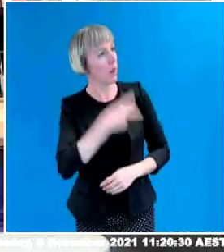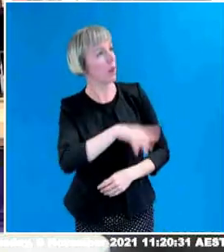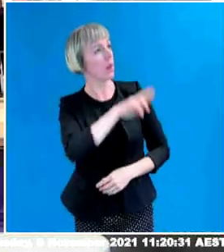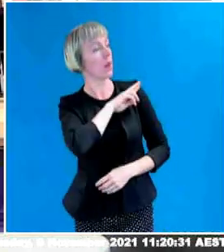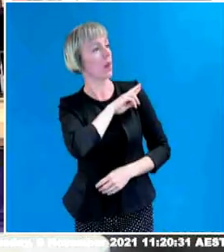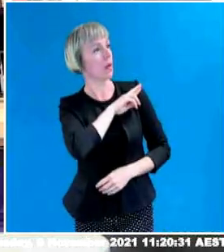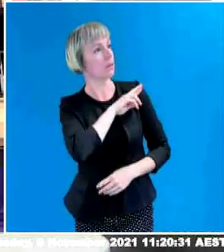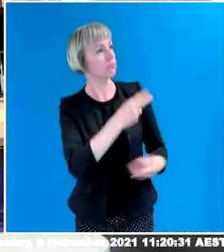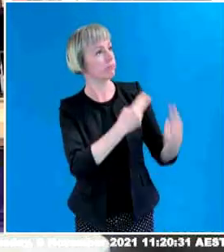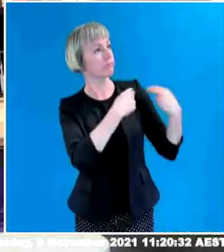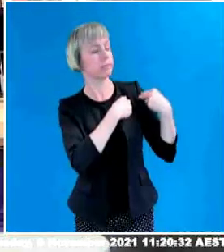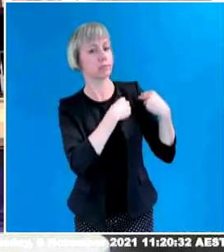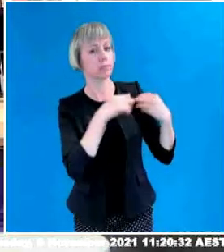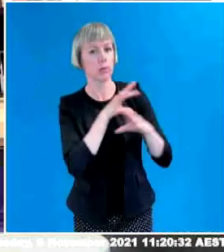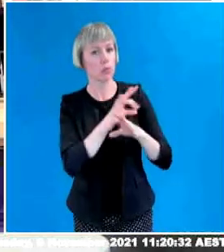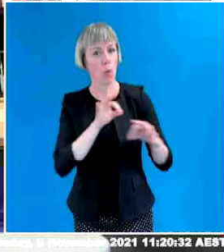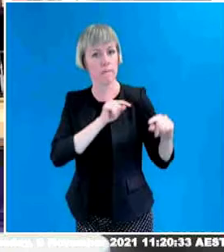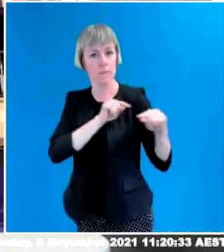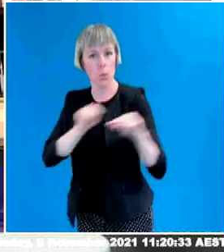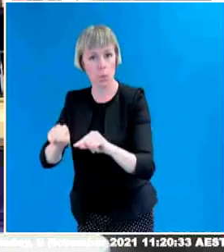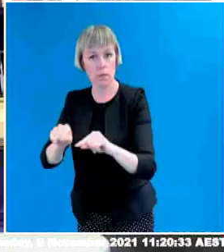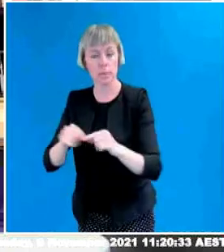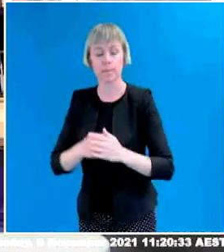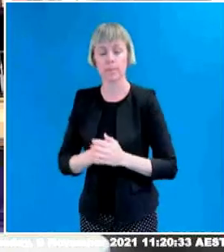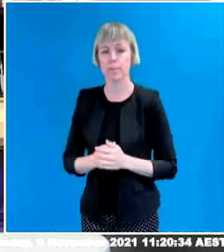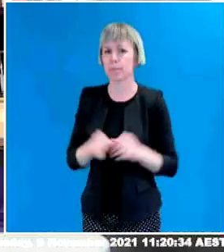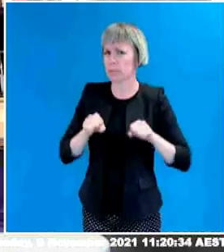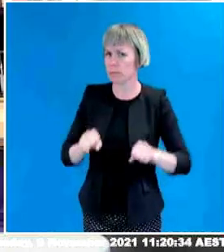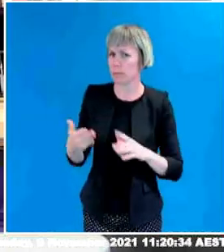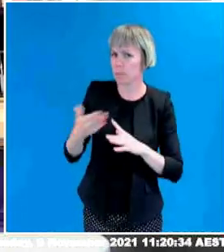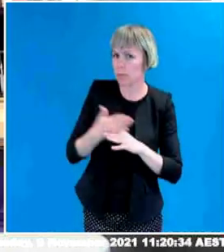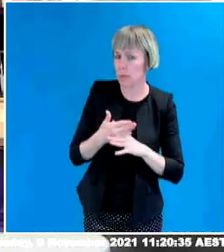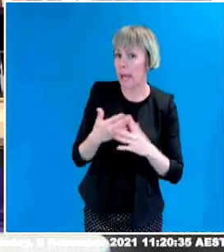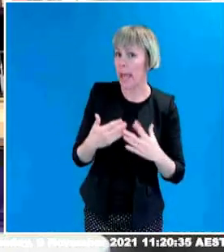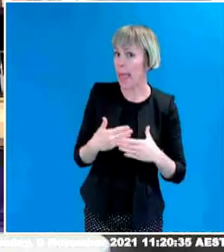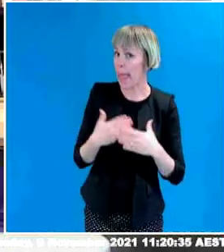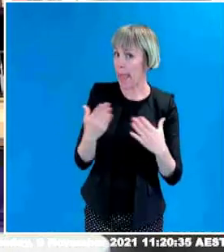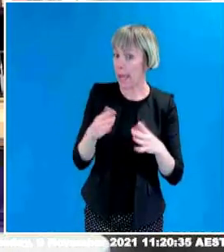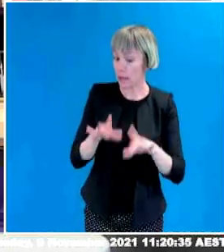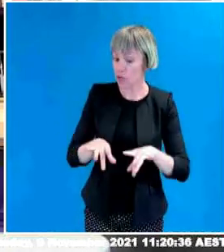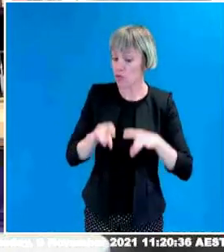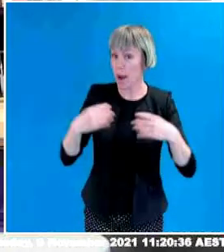Have any Australian companies explicitly adopted the United Nations Guidelines?